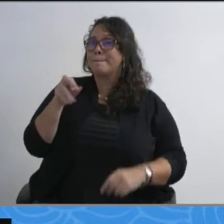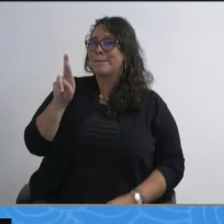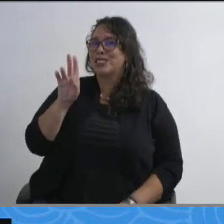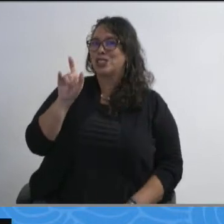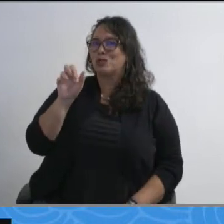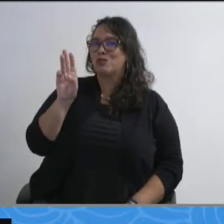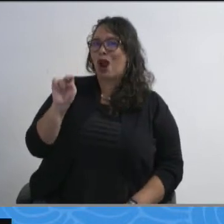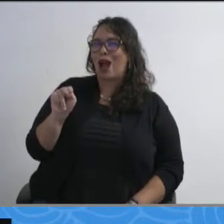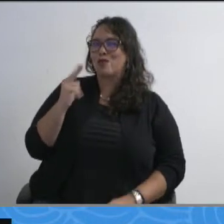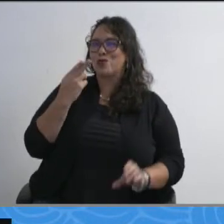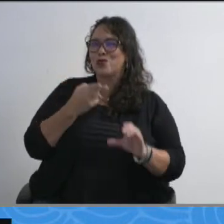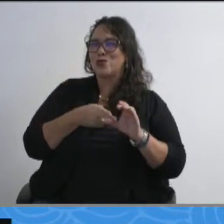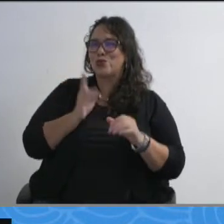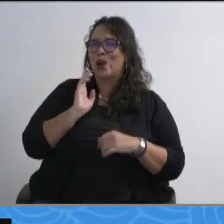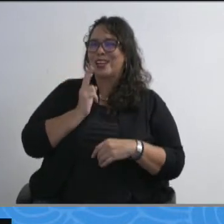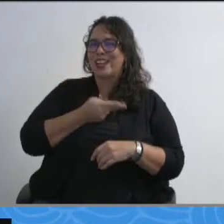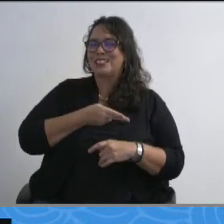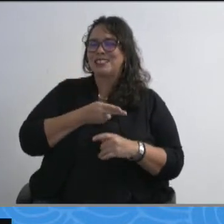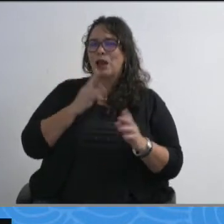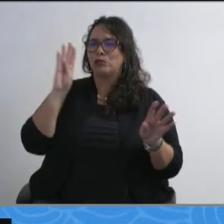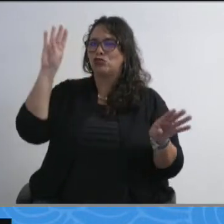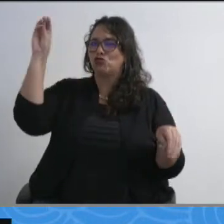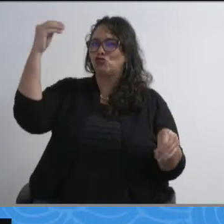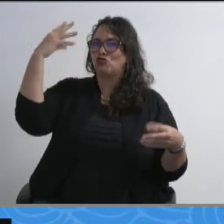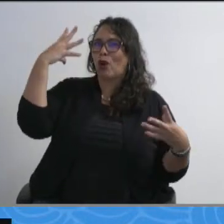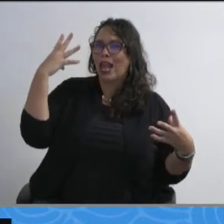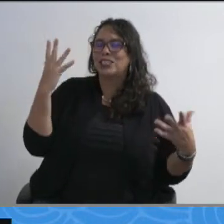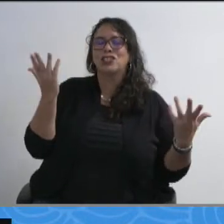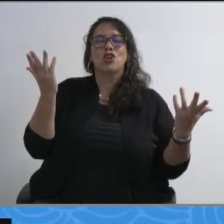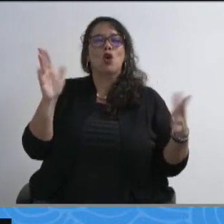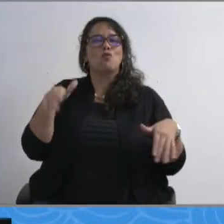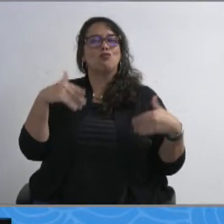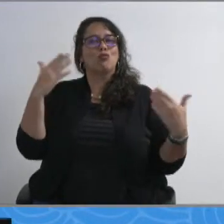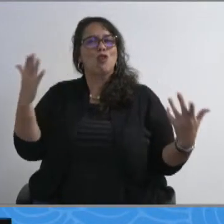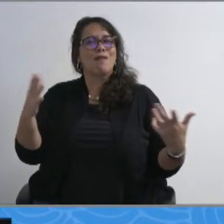And he was very gracious in providing data and sharing that information,